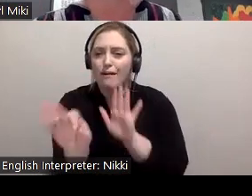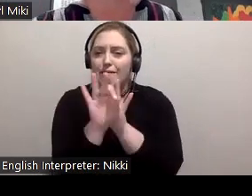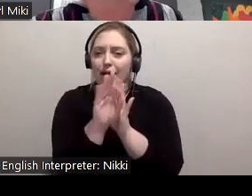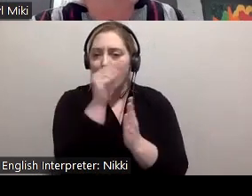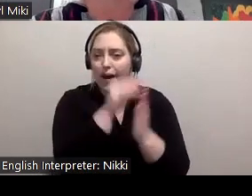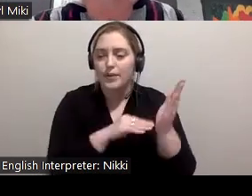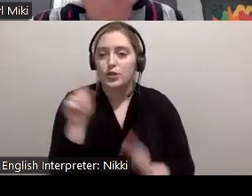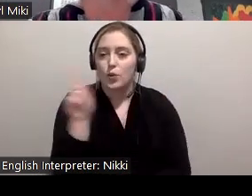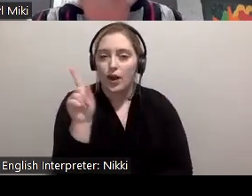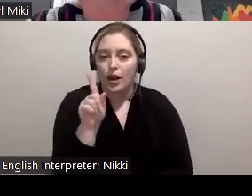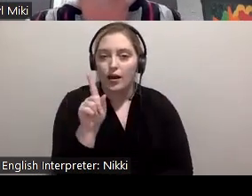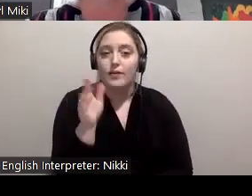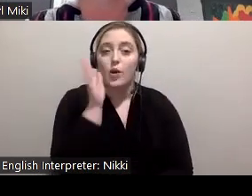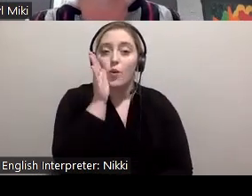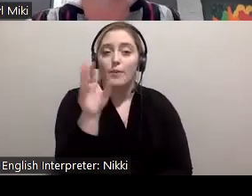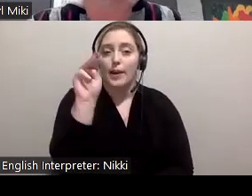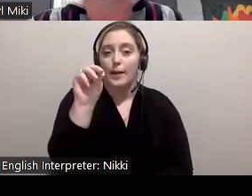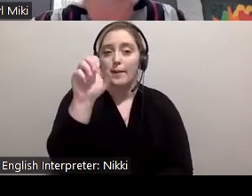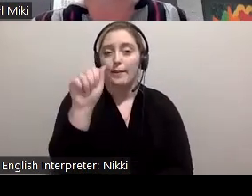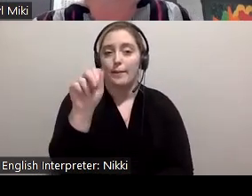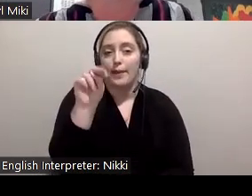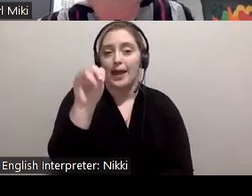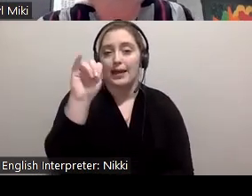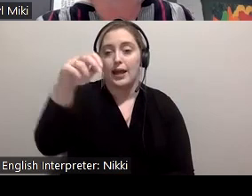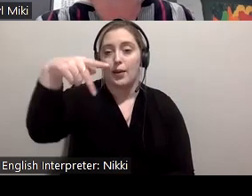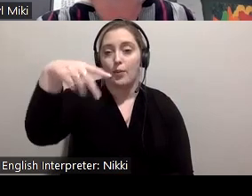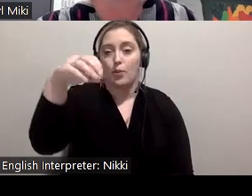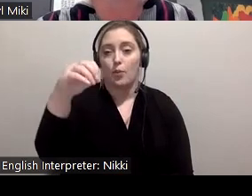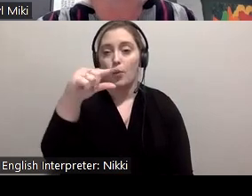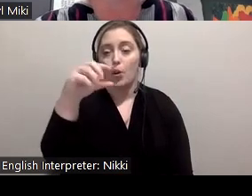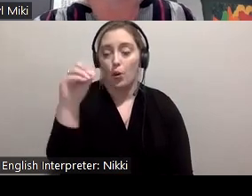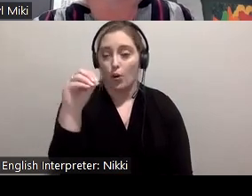Manitoba profile. And so Manitoba is our online granting